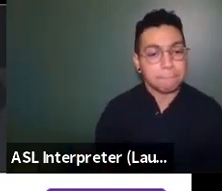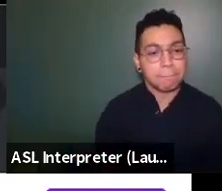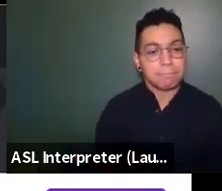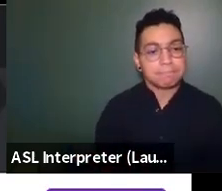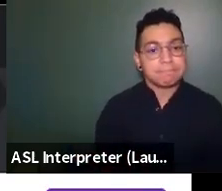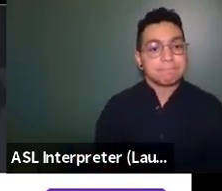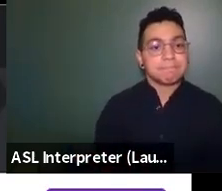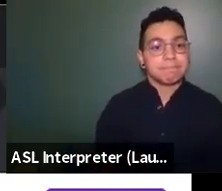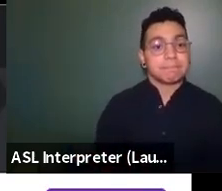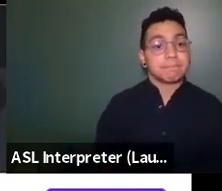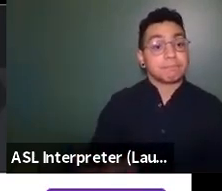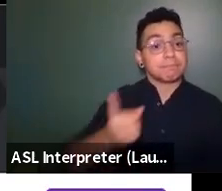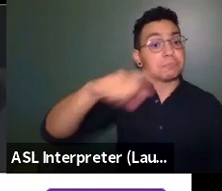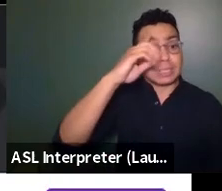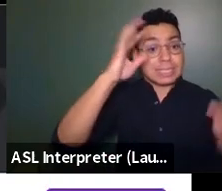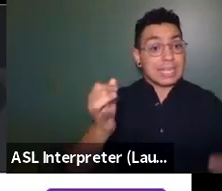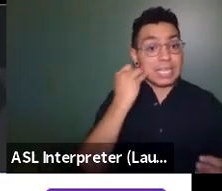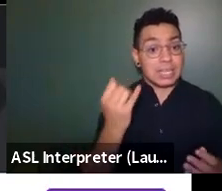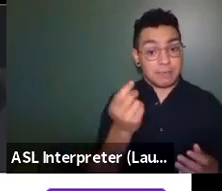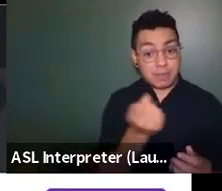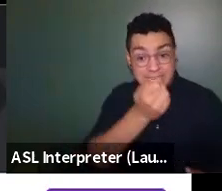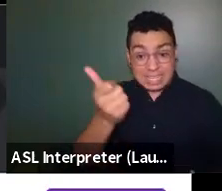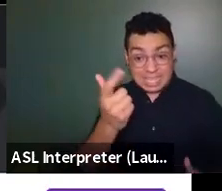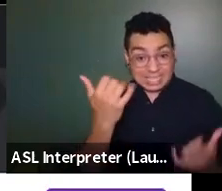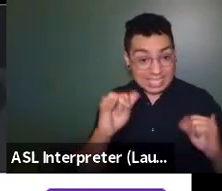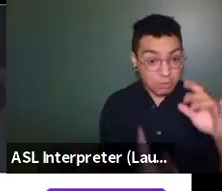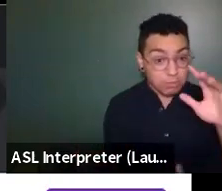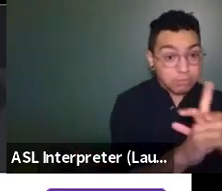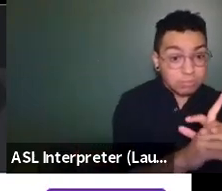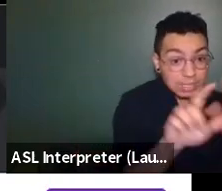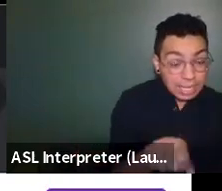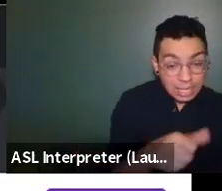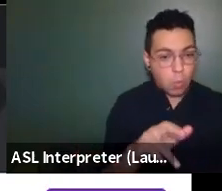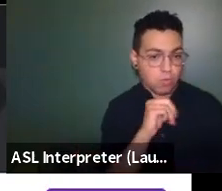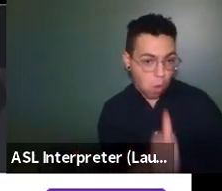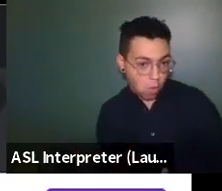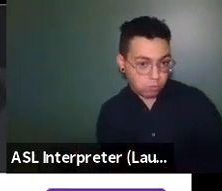ESD 112 - Katherine Livick: You can decide whether deleted items will show up. ESD 112 - Katherine Livick: Or not for your students.